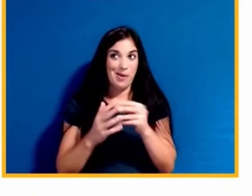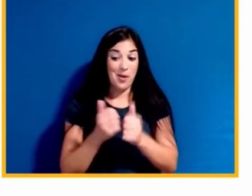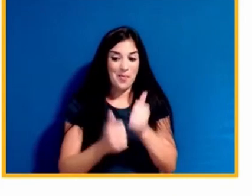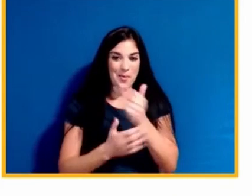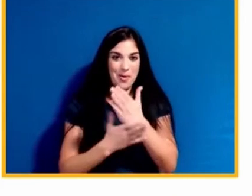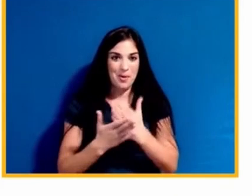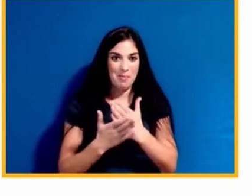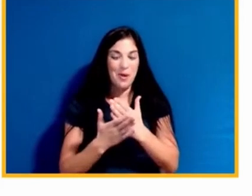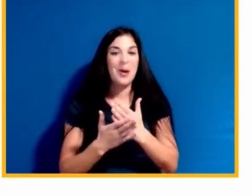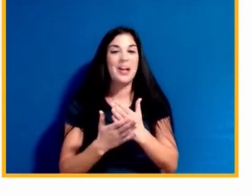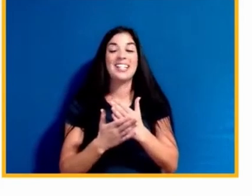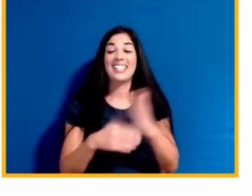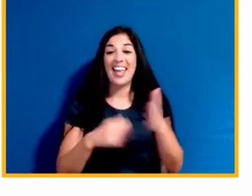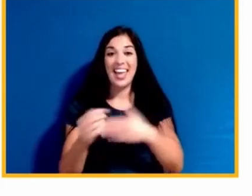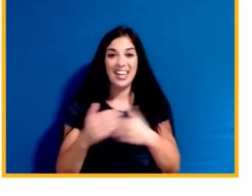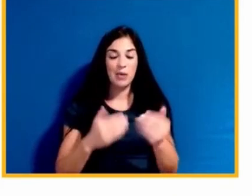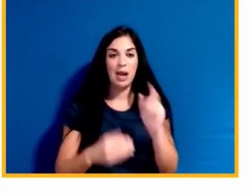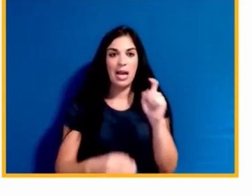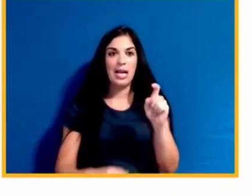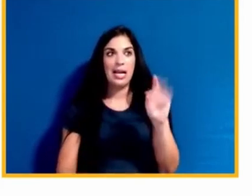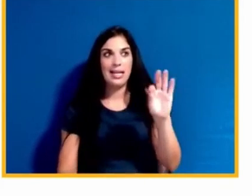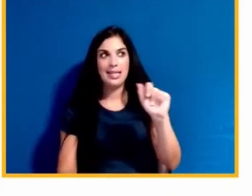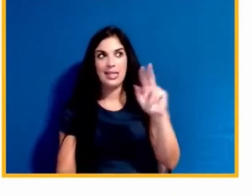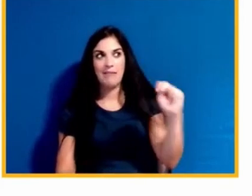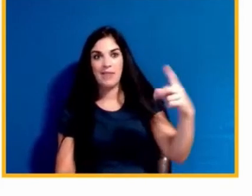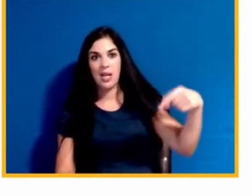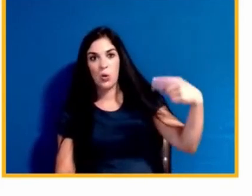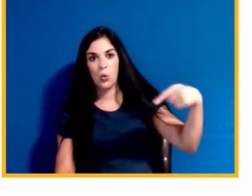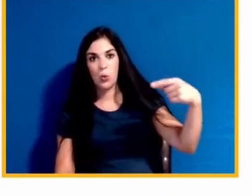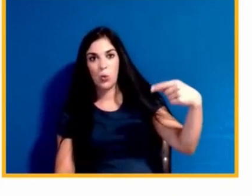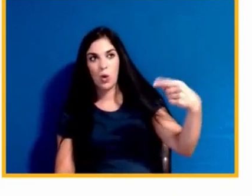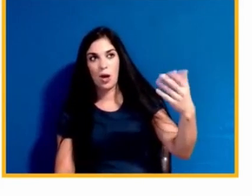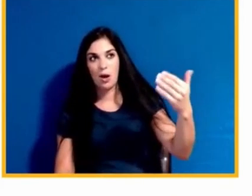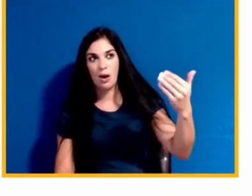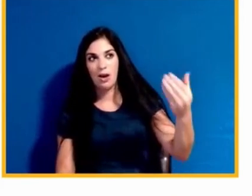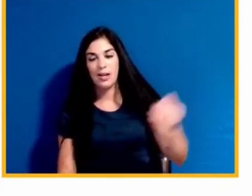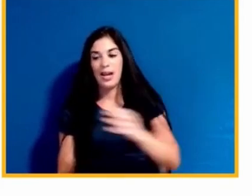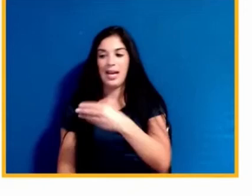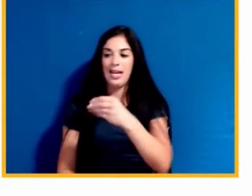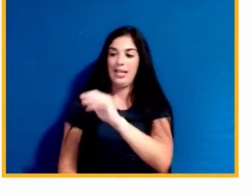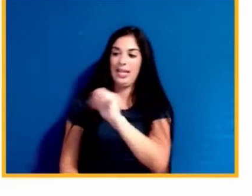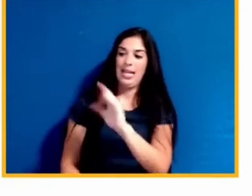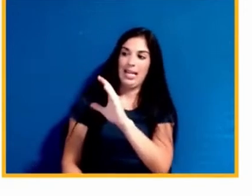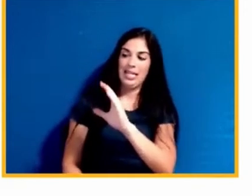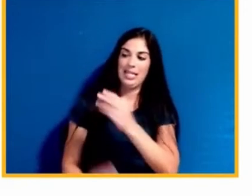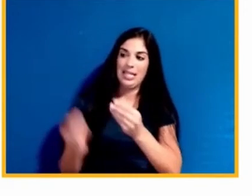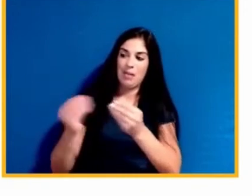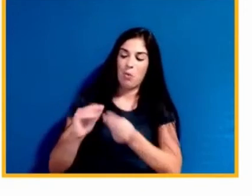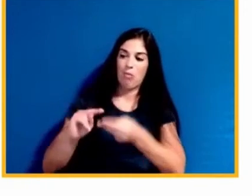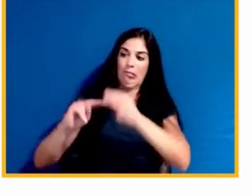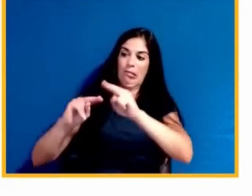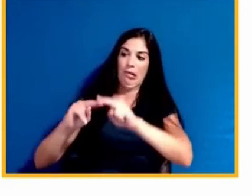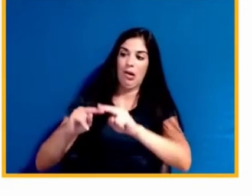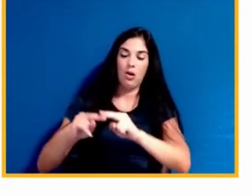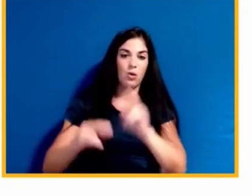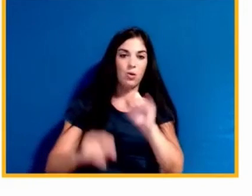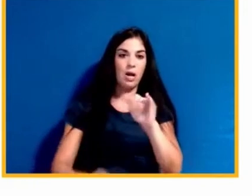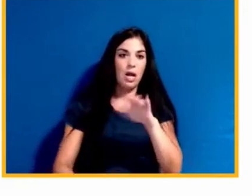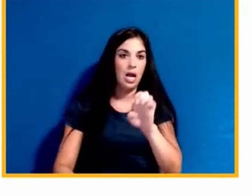wow, I might need to just turn my fan over there up a little bit more and maybe my air conditioning too. Maybe dump an ice bucket on my head or something.